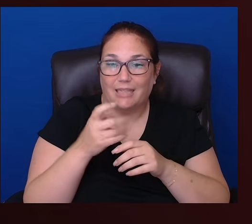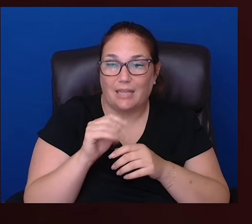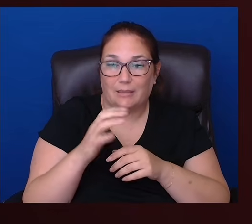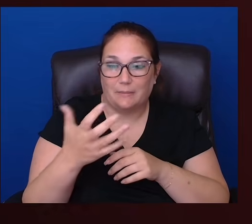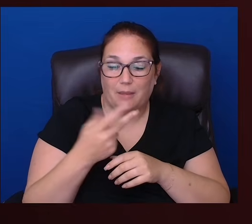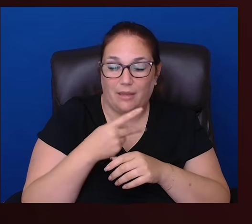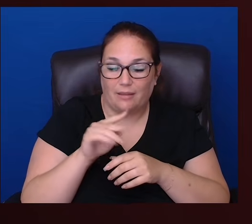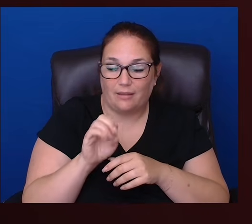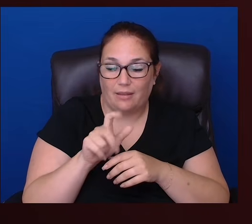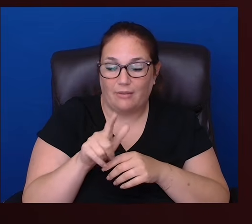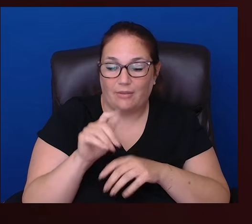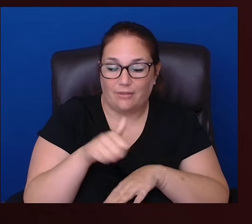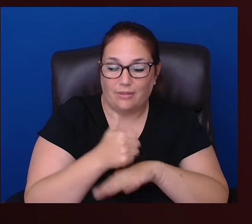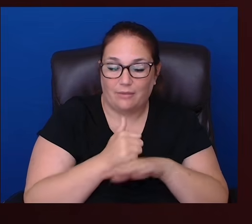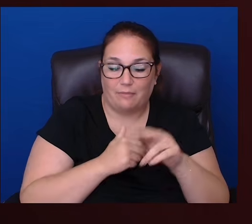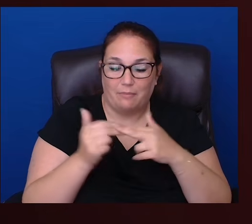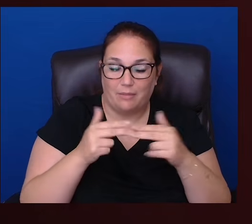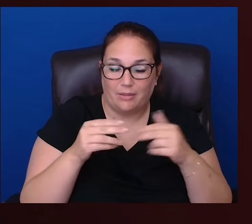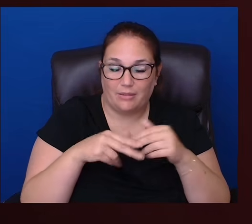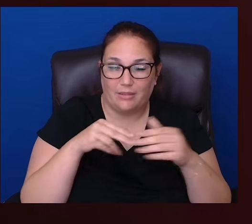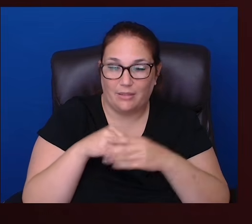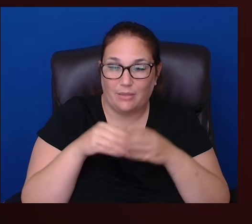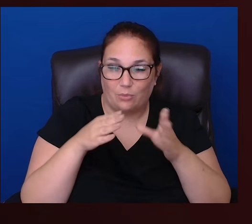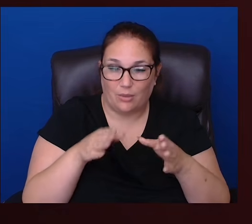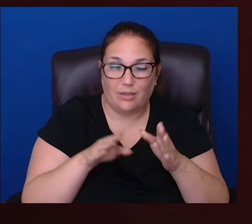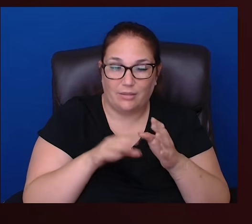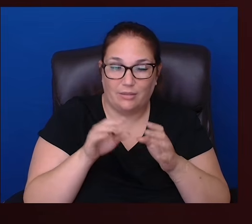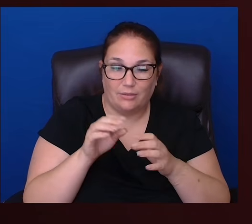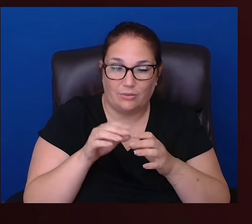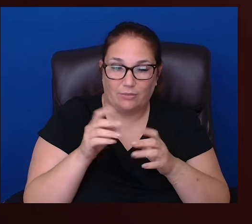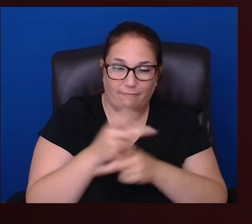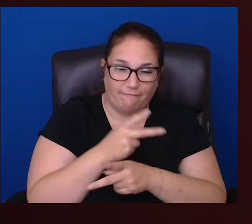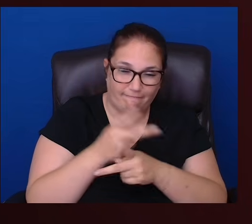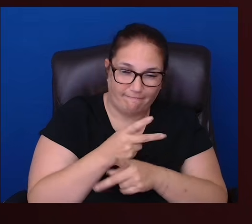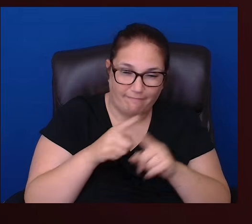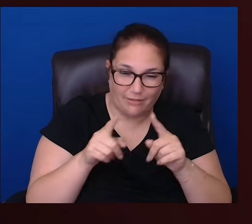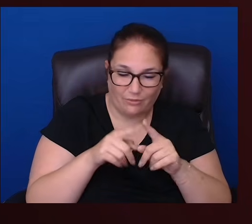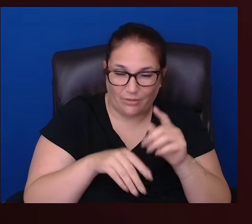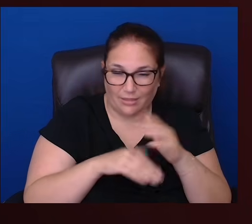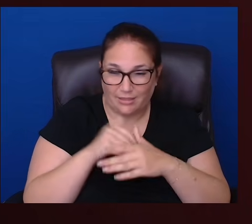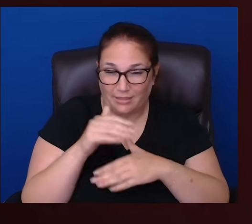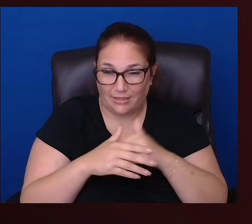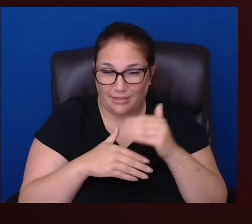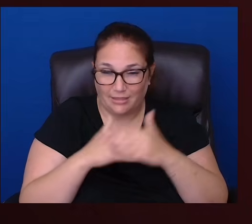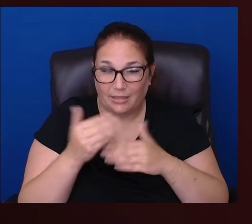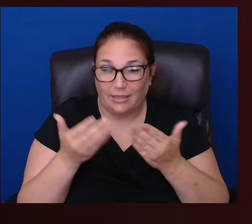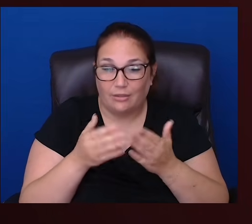built-in ways to evaluate different dimensions and here I've got a retrieval evaluator